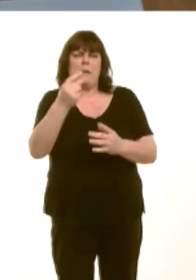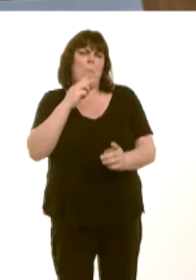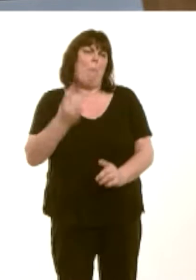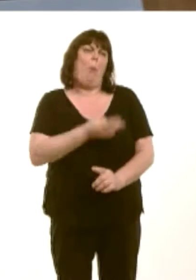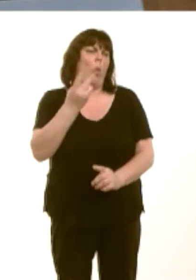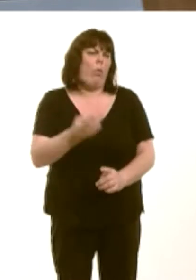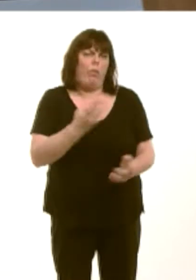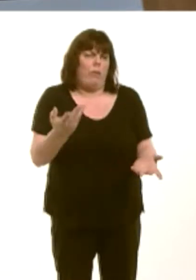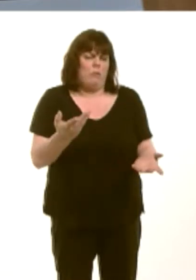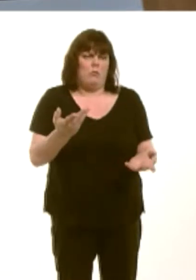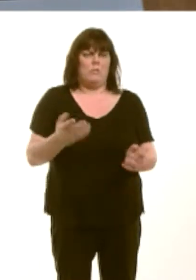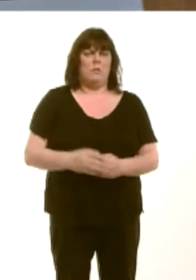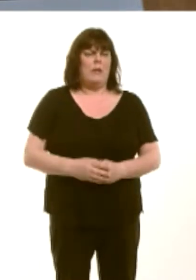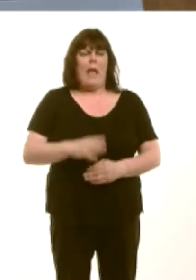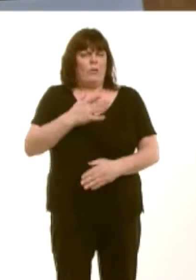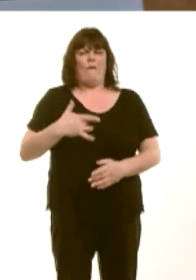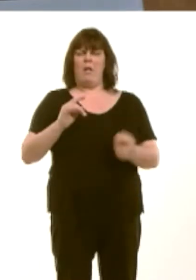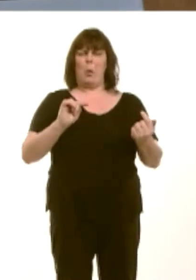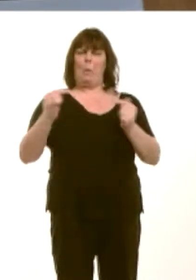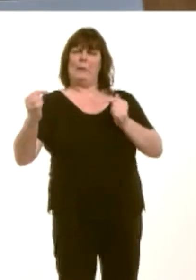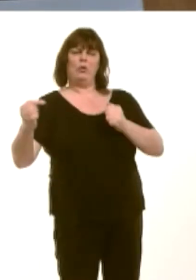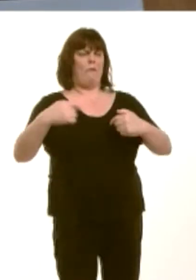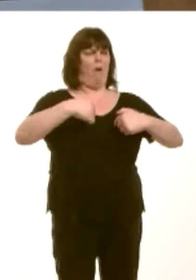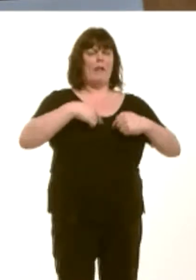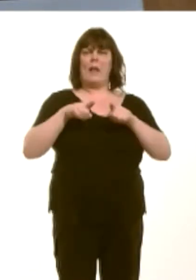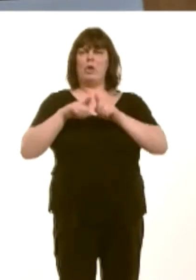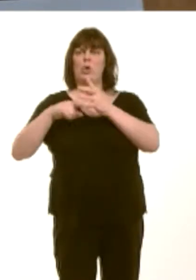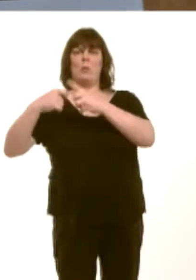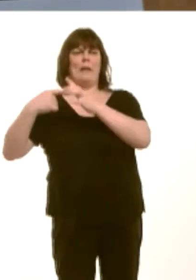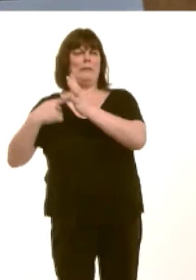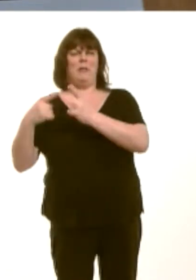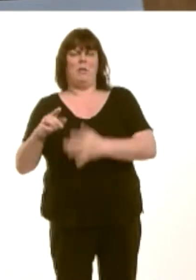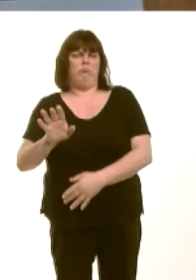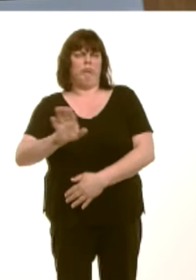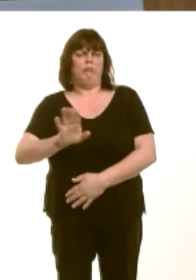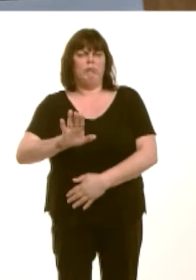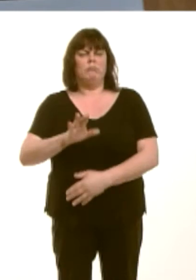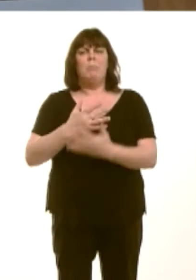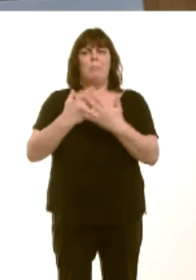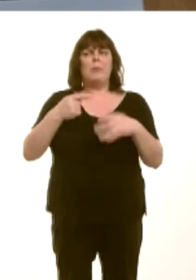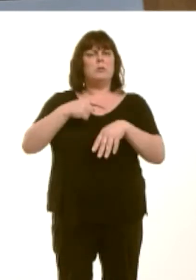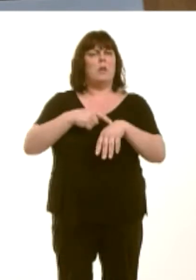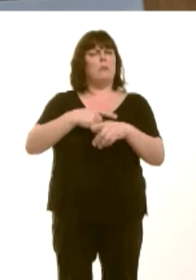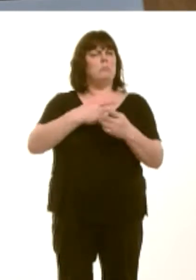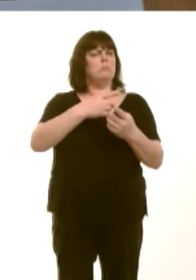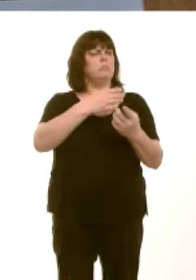We donít see this as a competition between us and the UKTI. In many instances, weíve relocated our staff in UKTI offices.